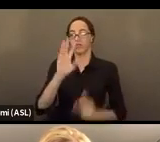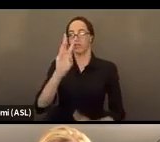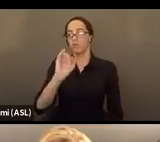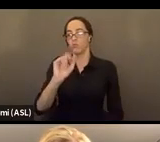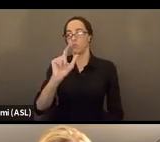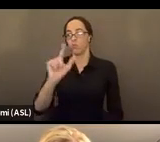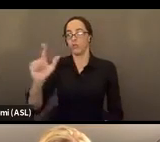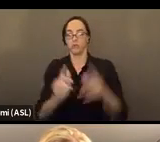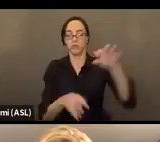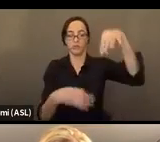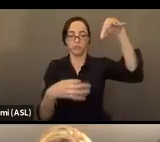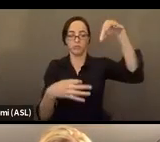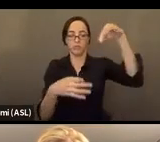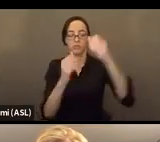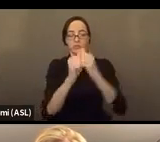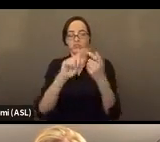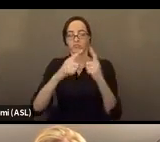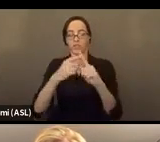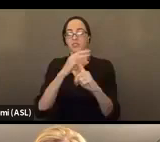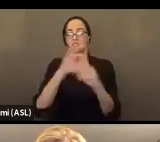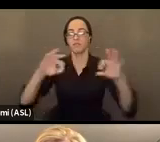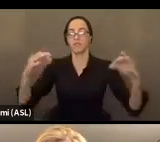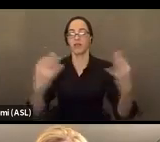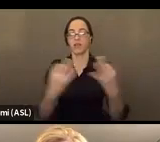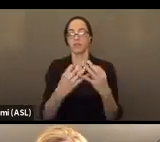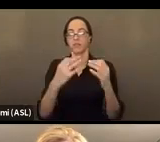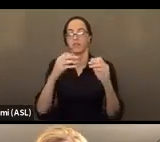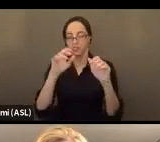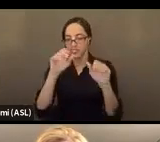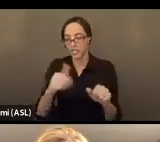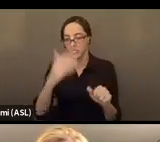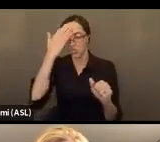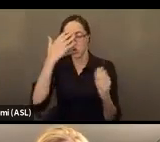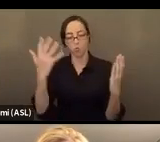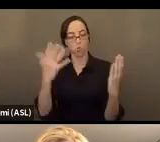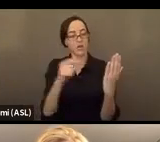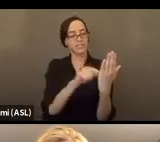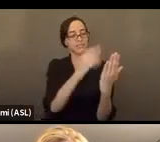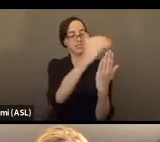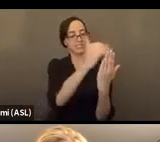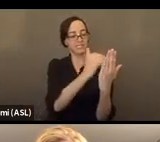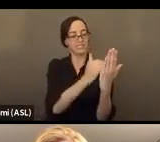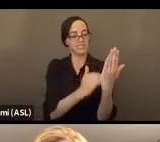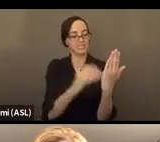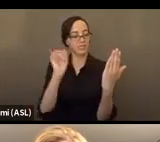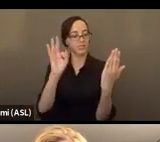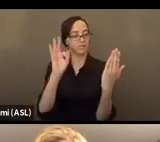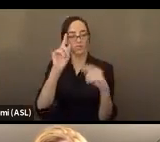can't communicate it this is a great opportunity to also share your emergency plans with loved